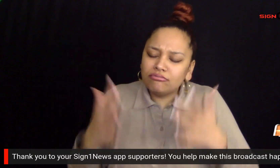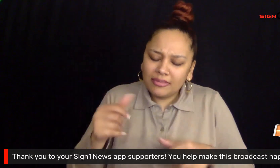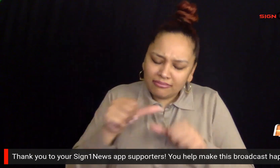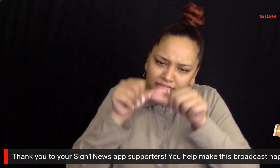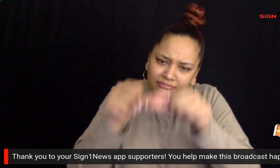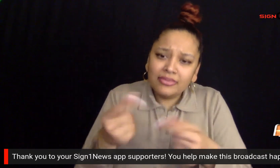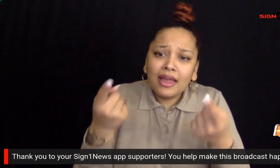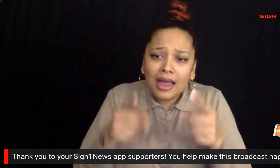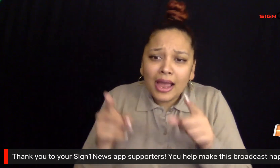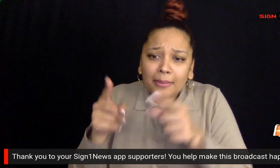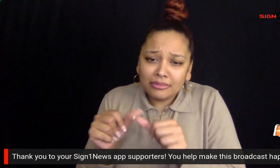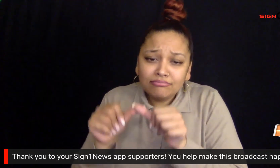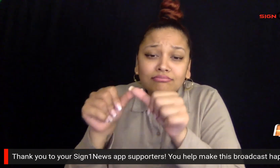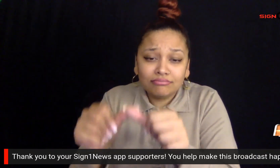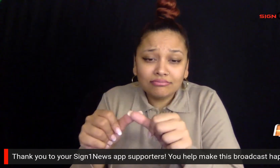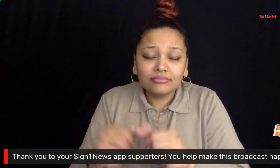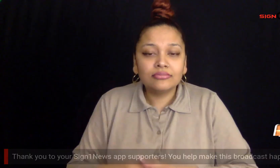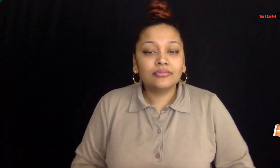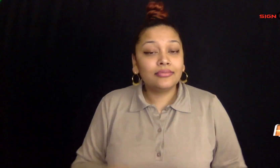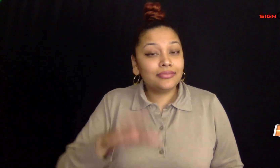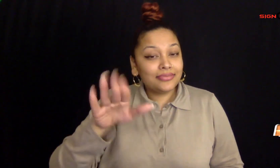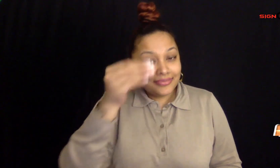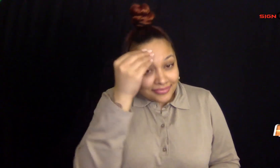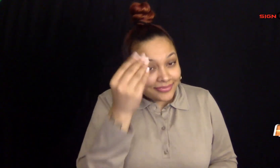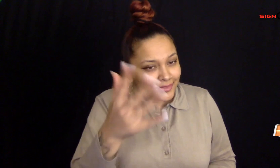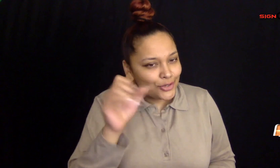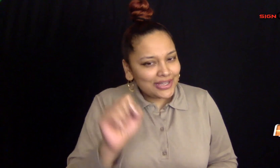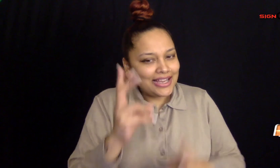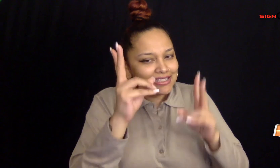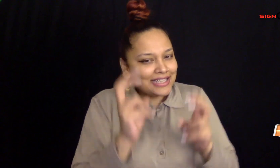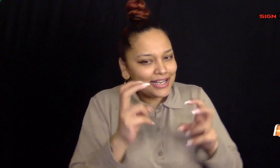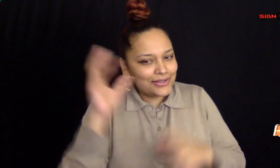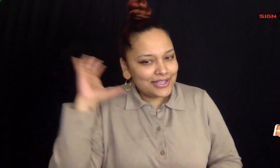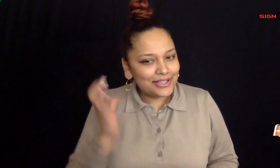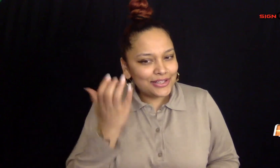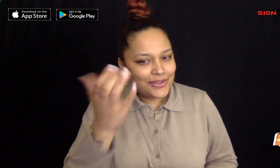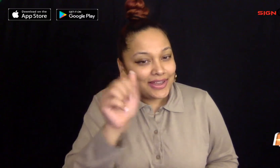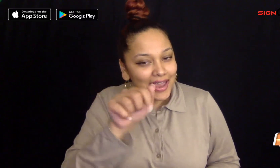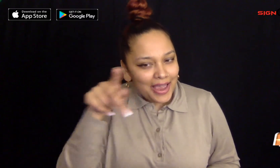app supporters you help make this broadcast happen you can download the Sign1News app